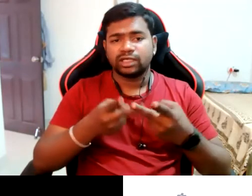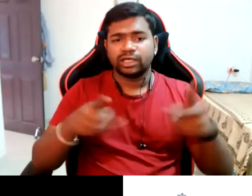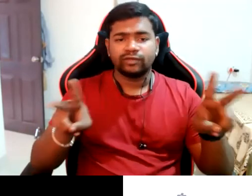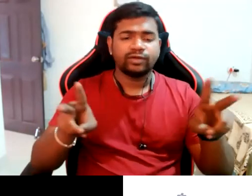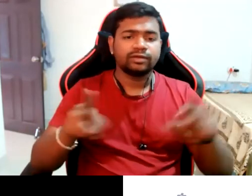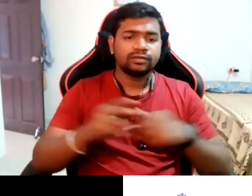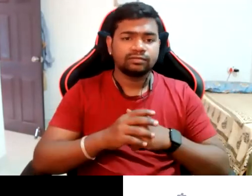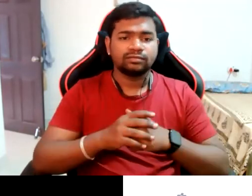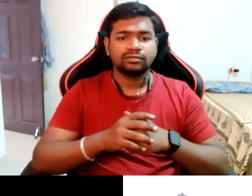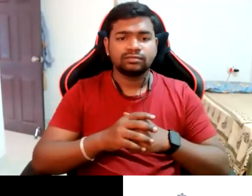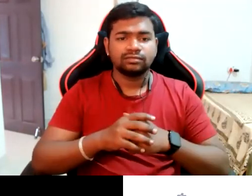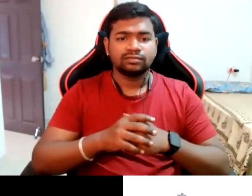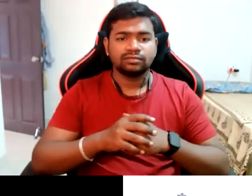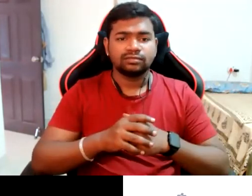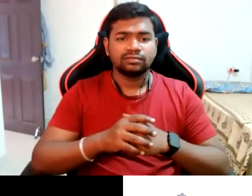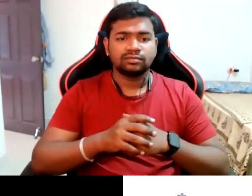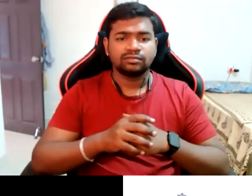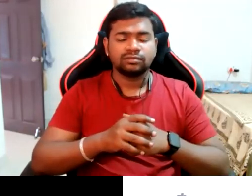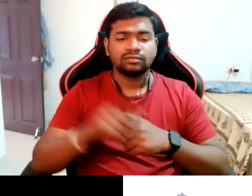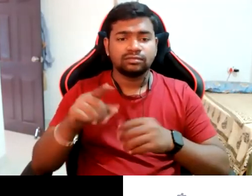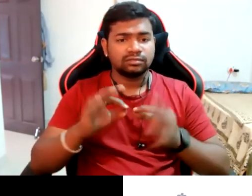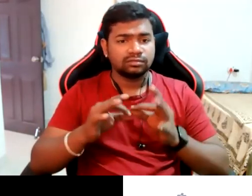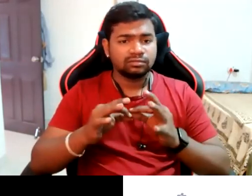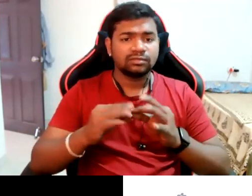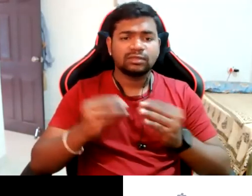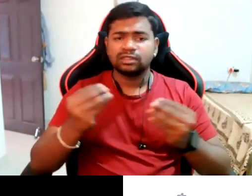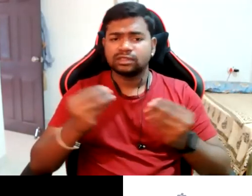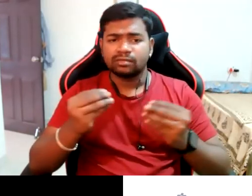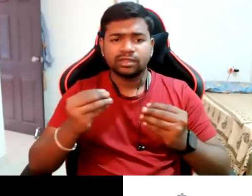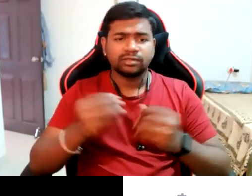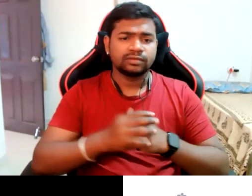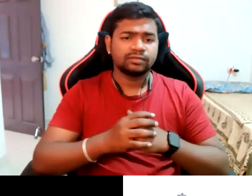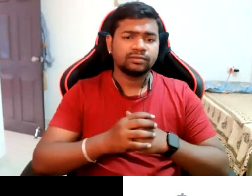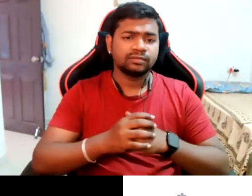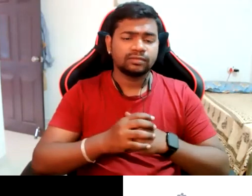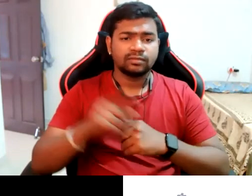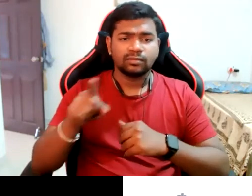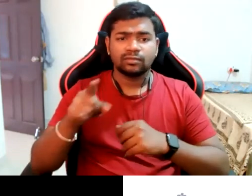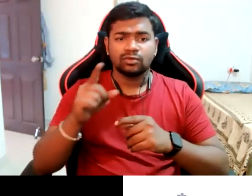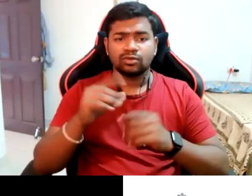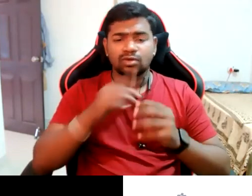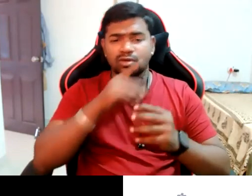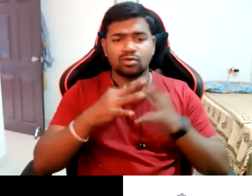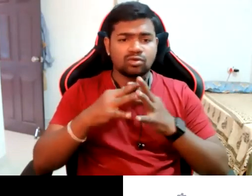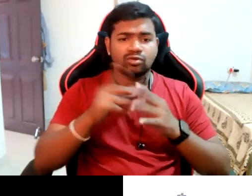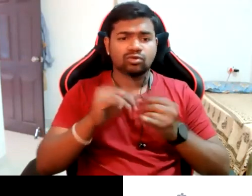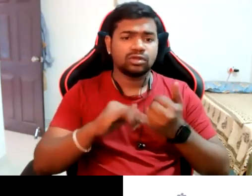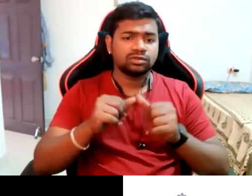so the this interpreting is something that that when i went when i went to USA i was attending a casual event